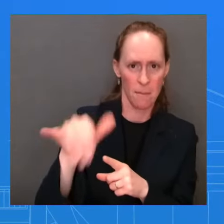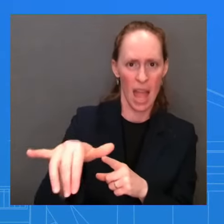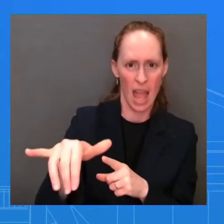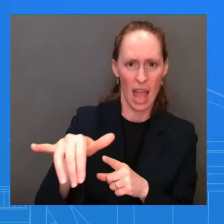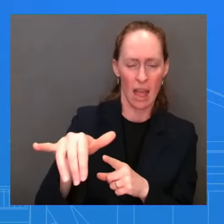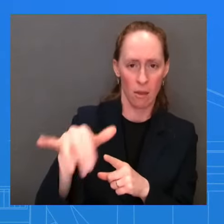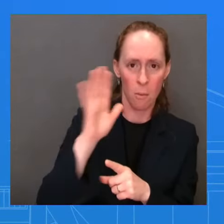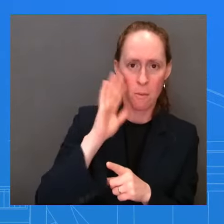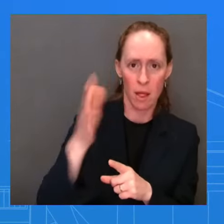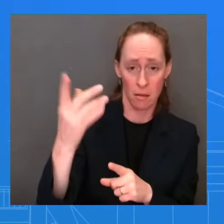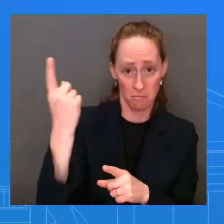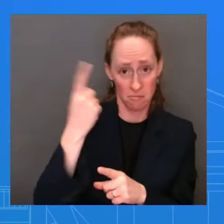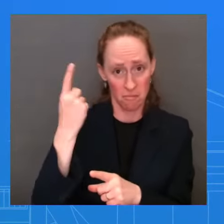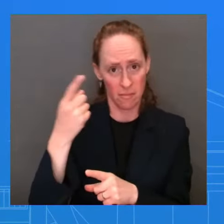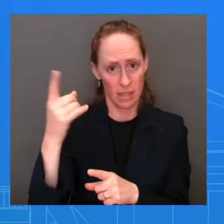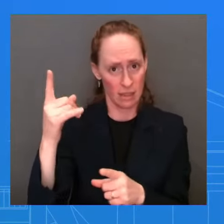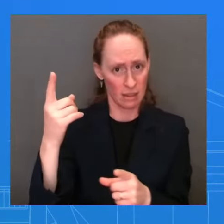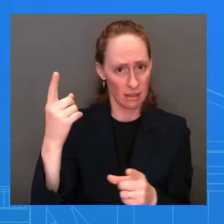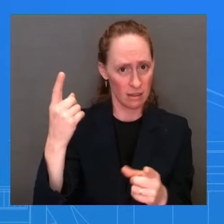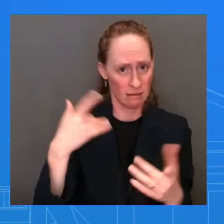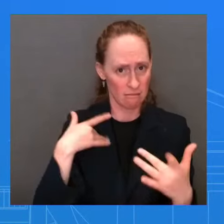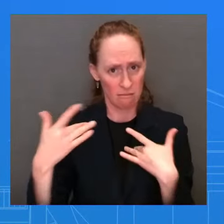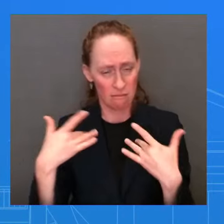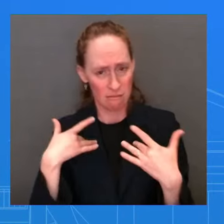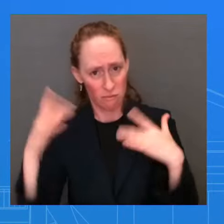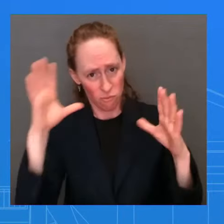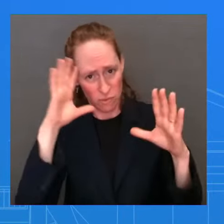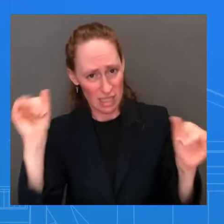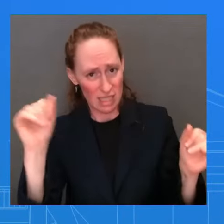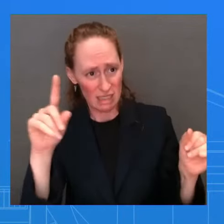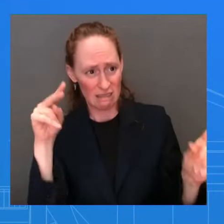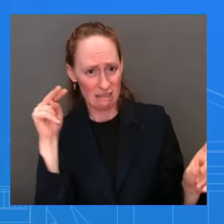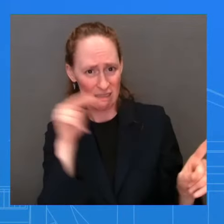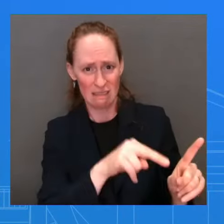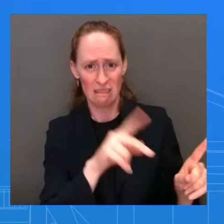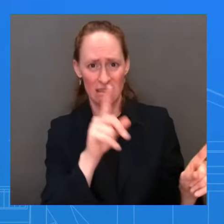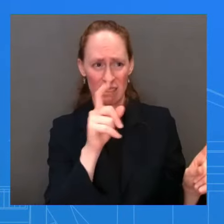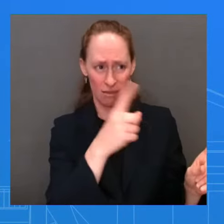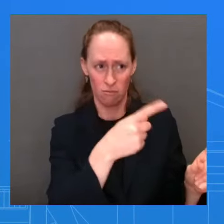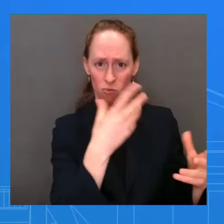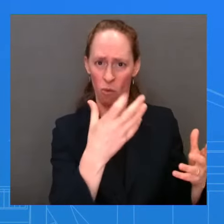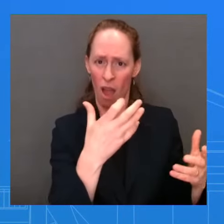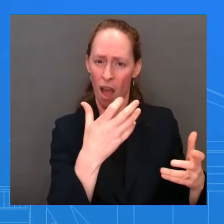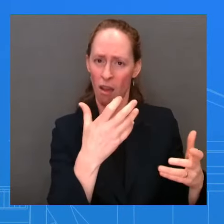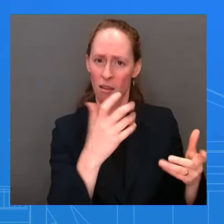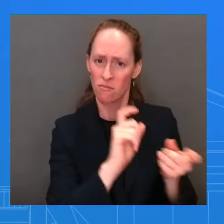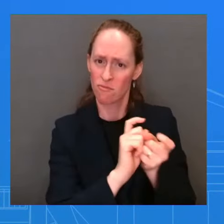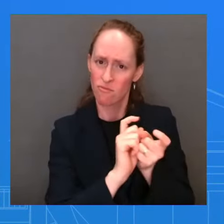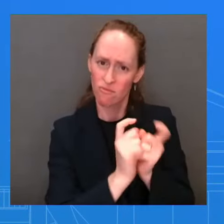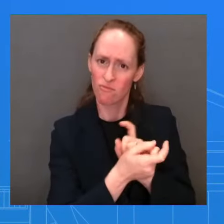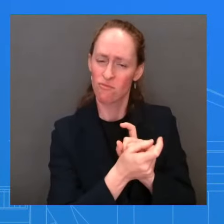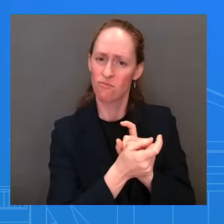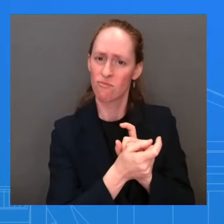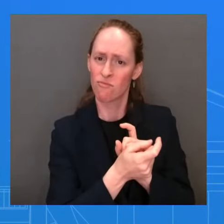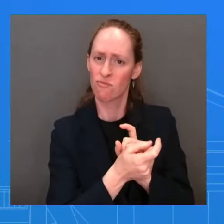that they'll take up when they come back into session. Has the White House taken advantage of these past couple weeks to push a compromise?